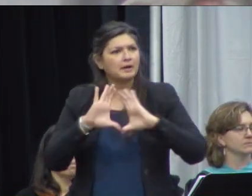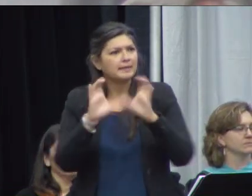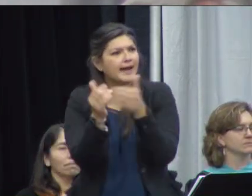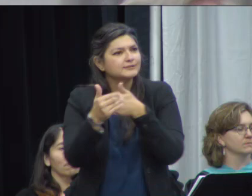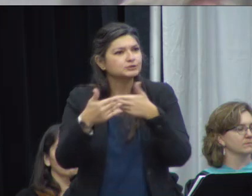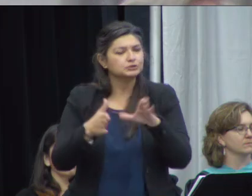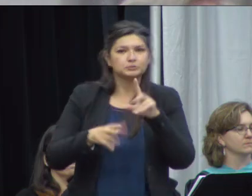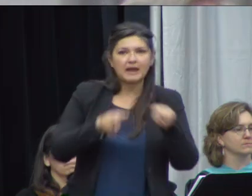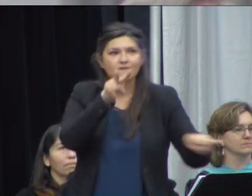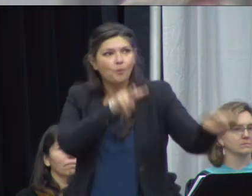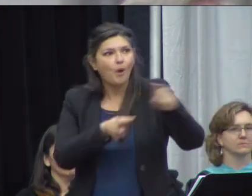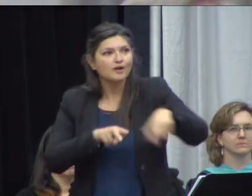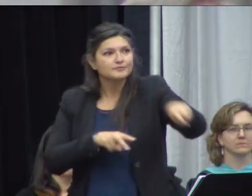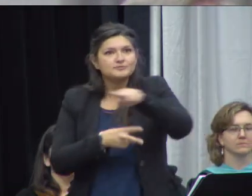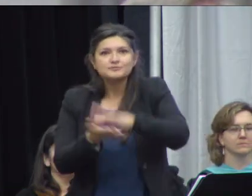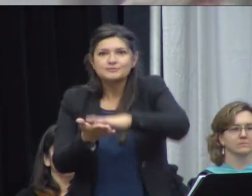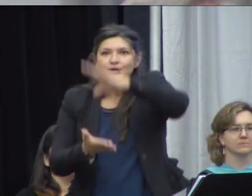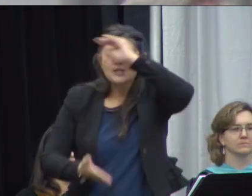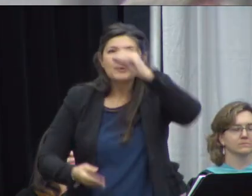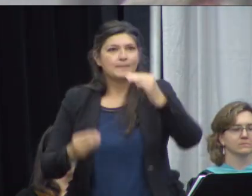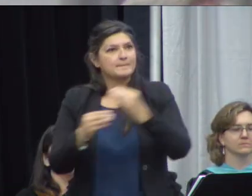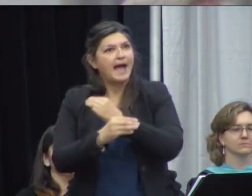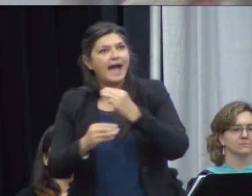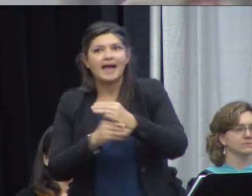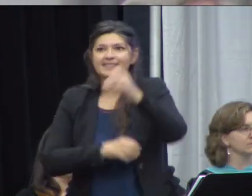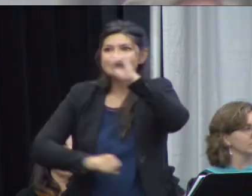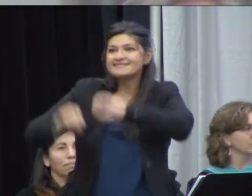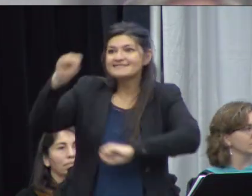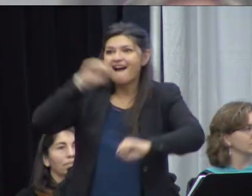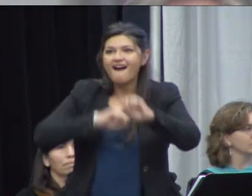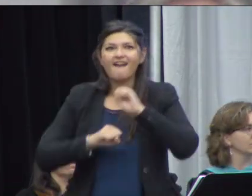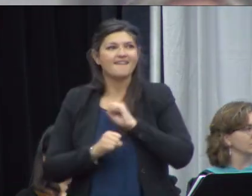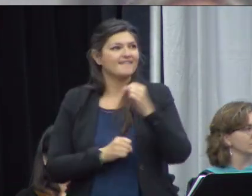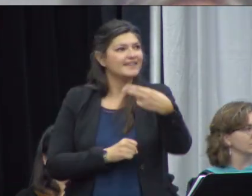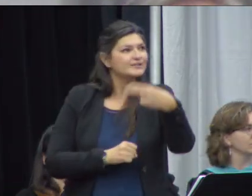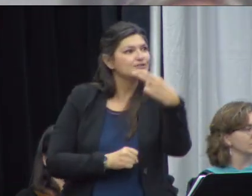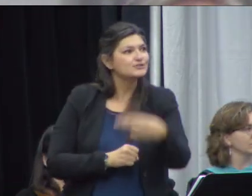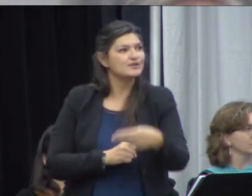history, sociology, and most importantly, about life.